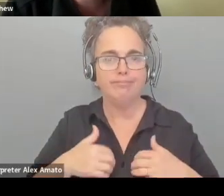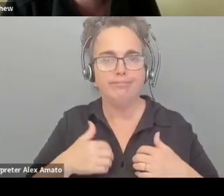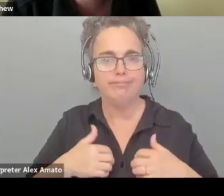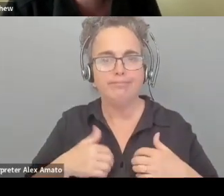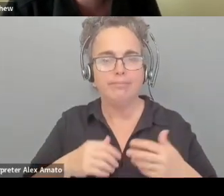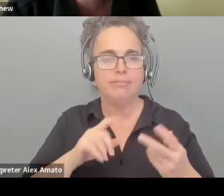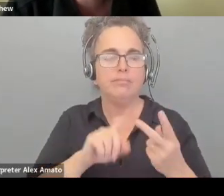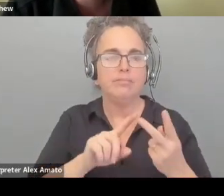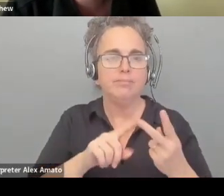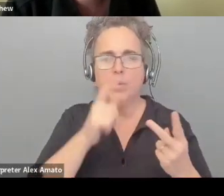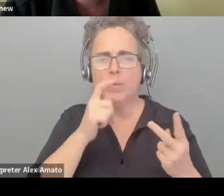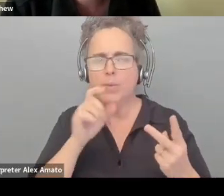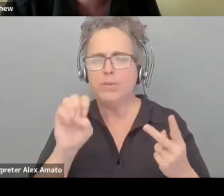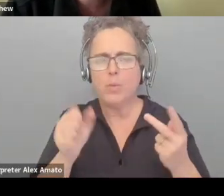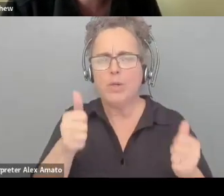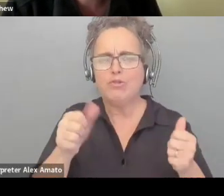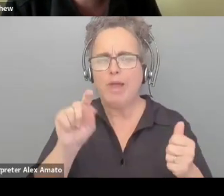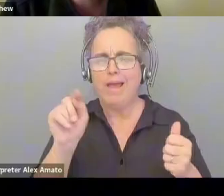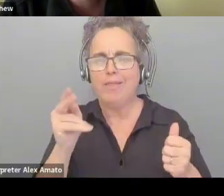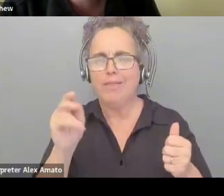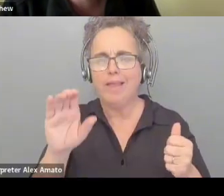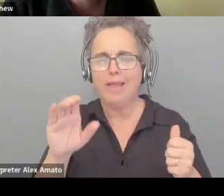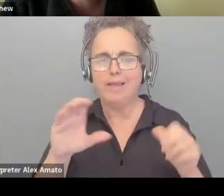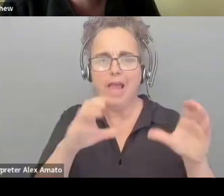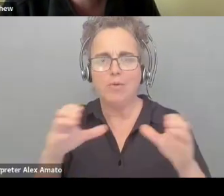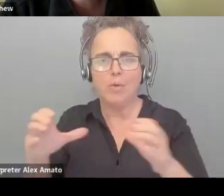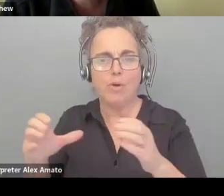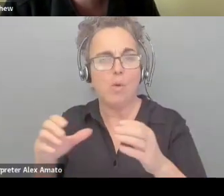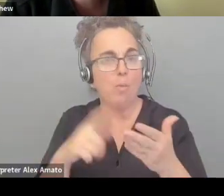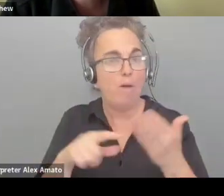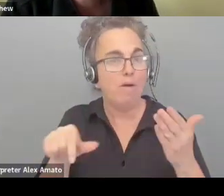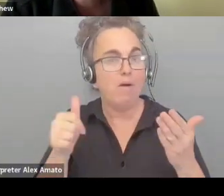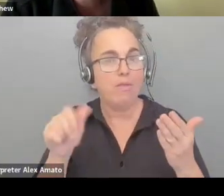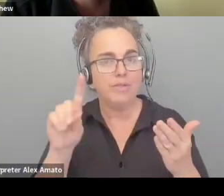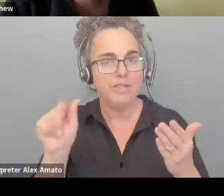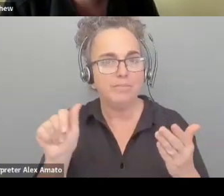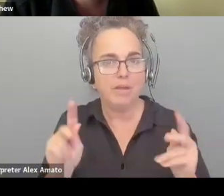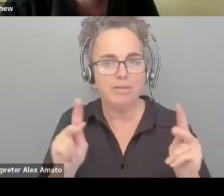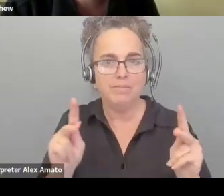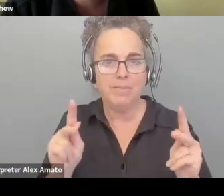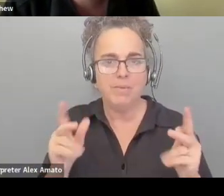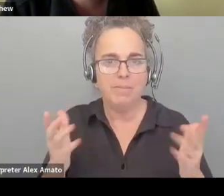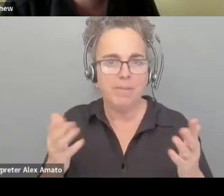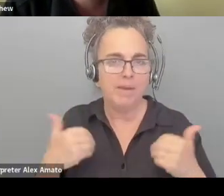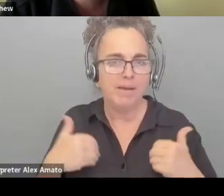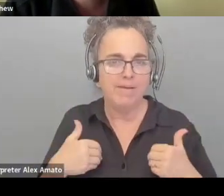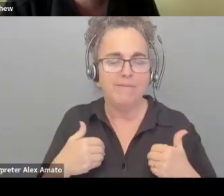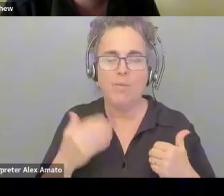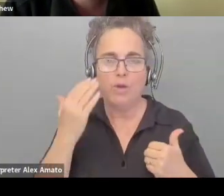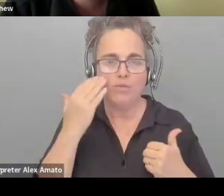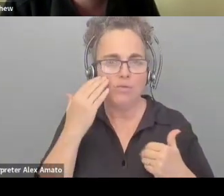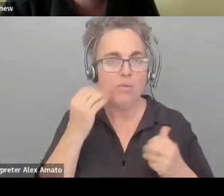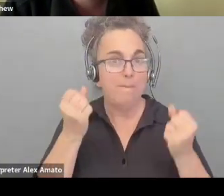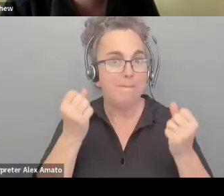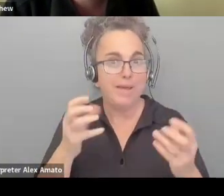what ethnic category, what other disabilities might people have. We also know a lot of disabled people were were